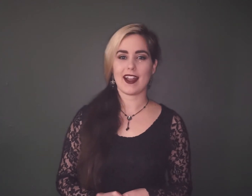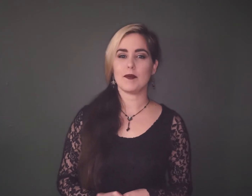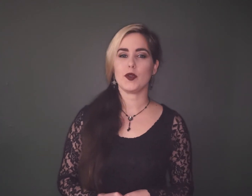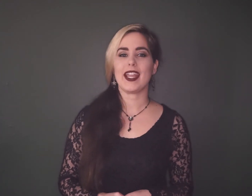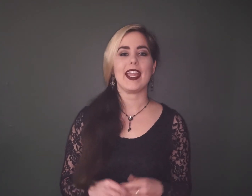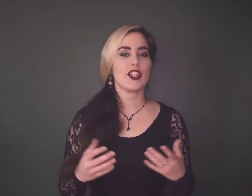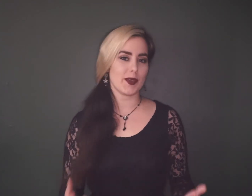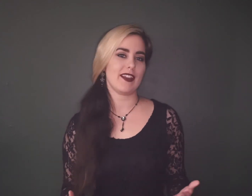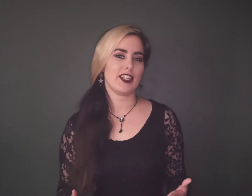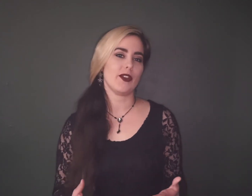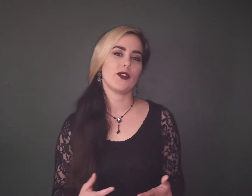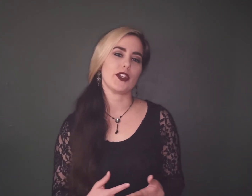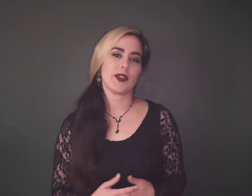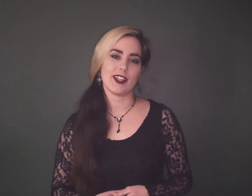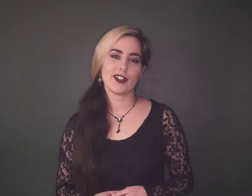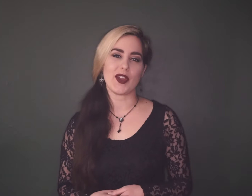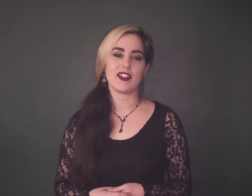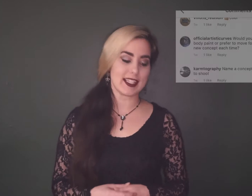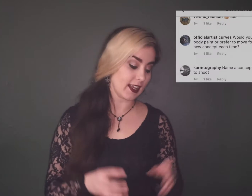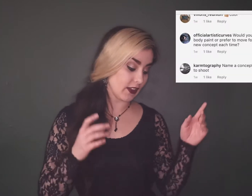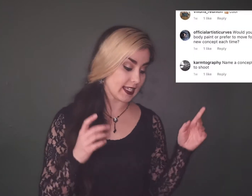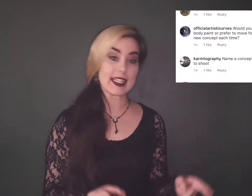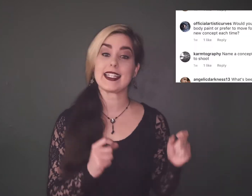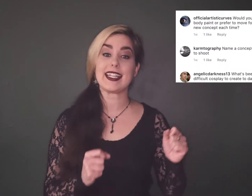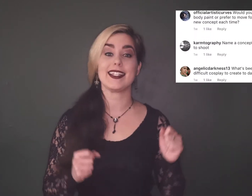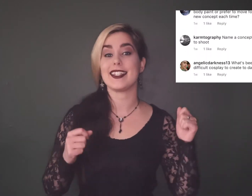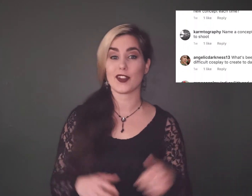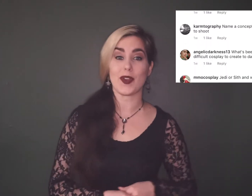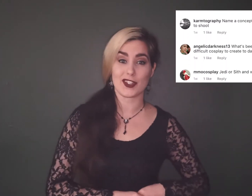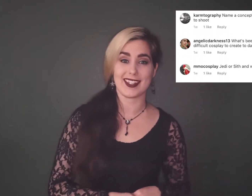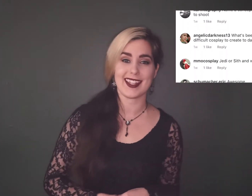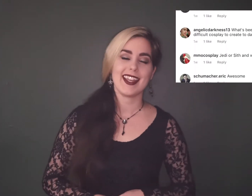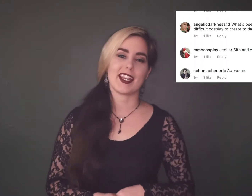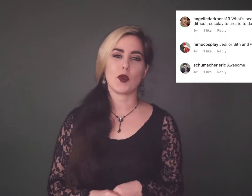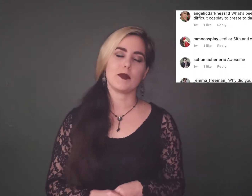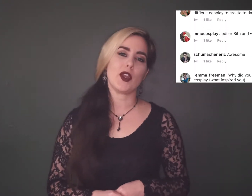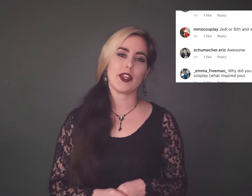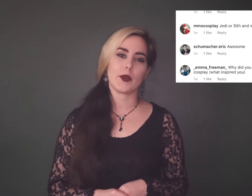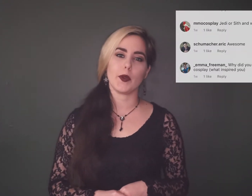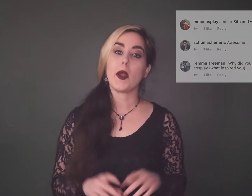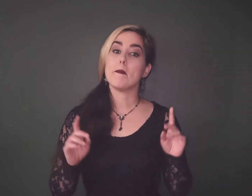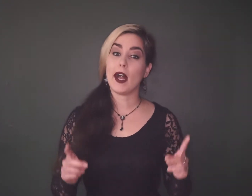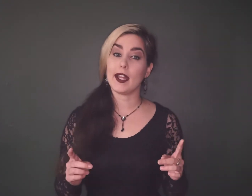I'm doing a Q&A video for you here, so I have a list of sixteen different questions that I'm going to be going through BUT!